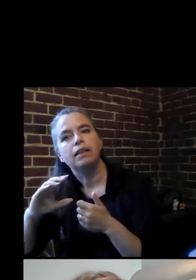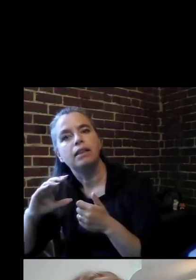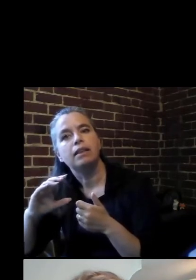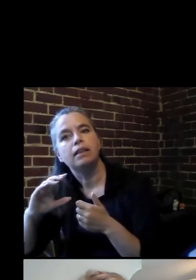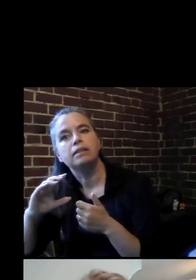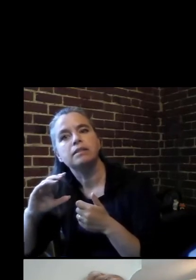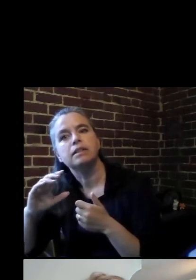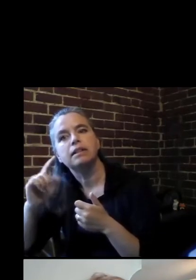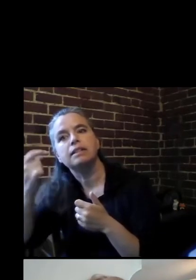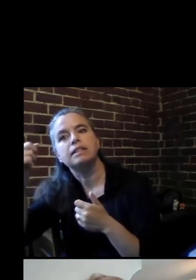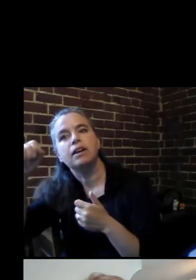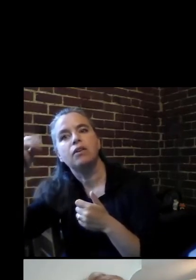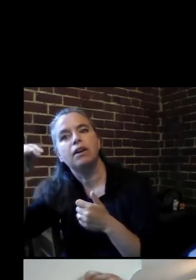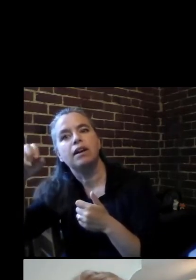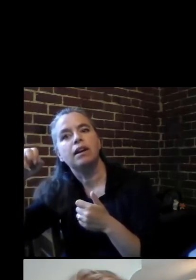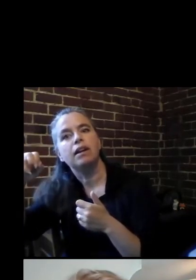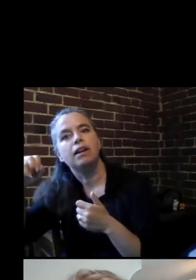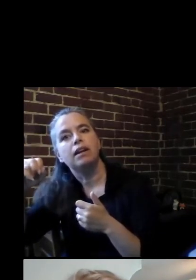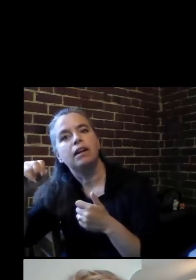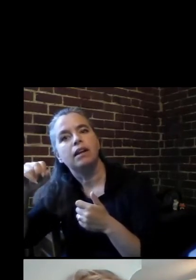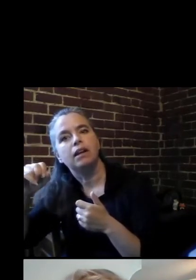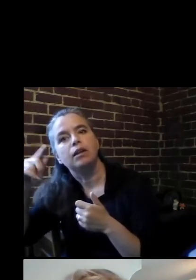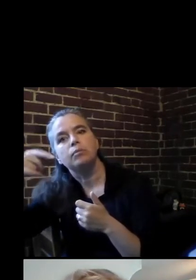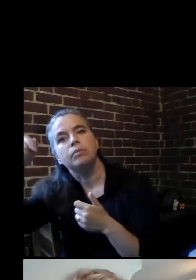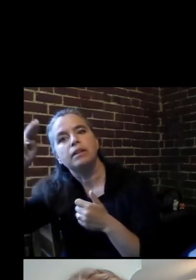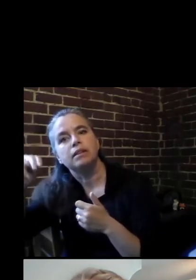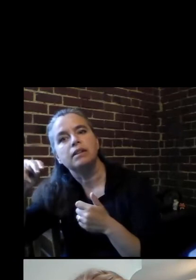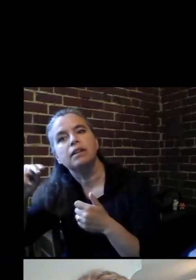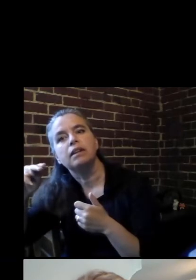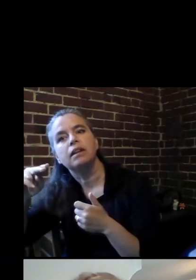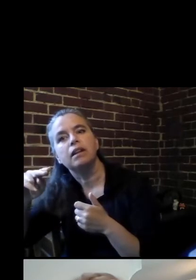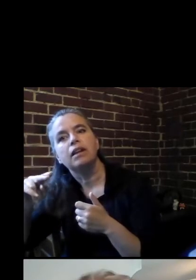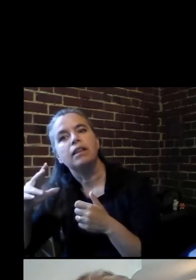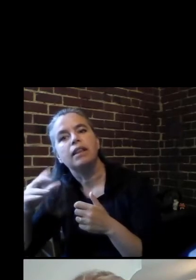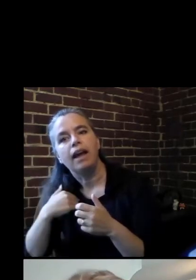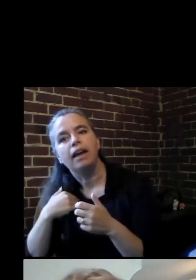and they had a very rich culinary tradition, with all of their food ingredients.